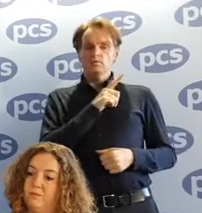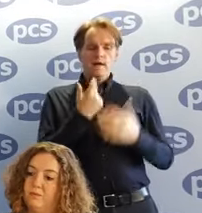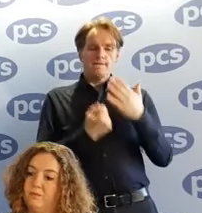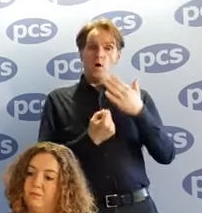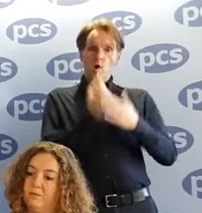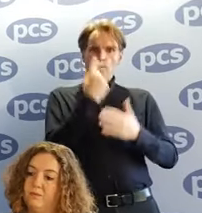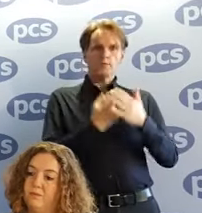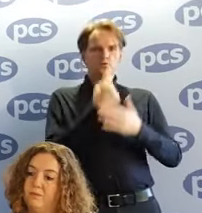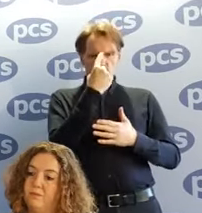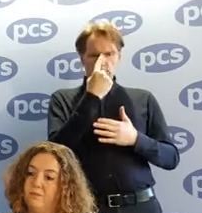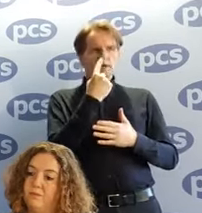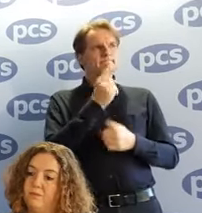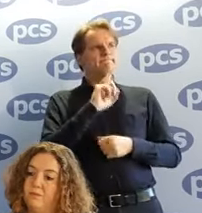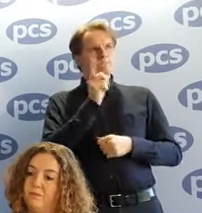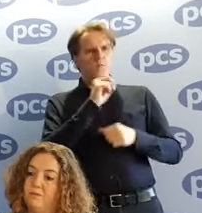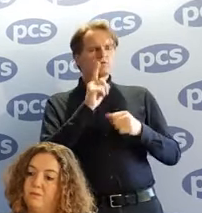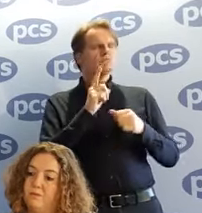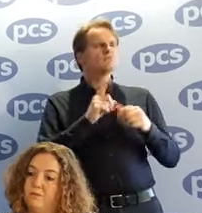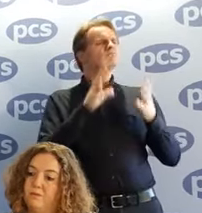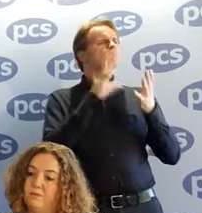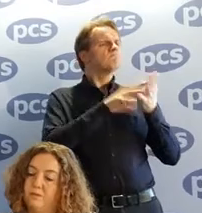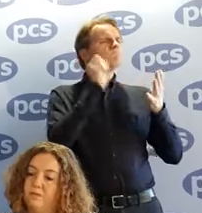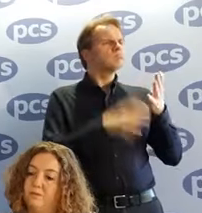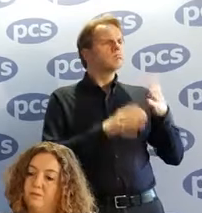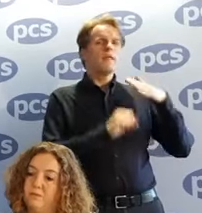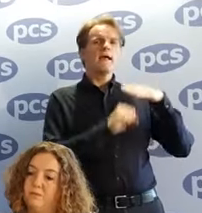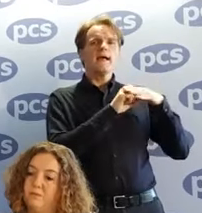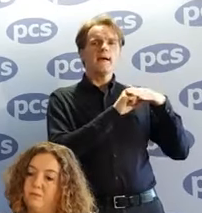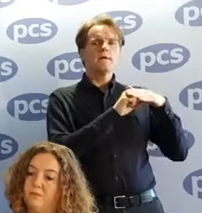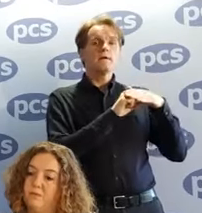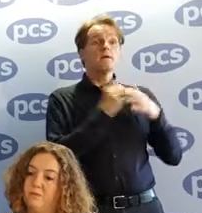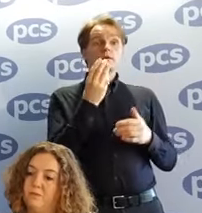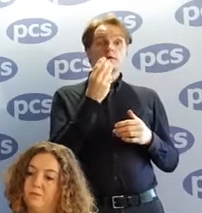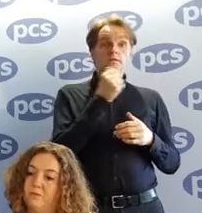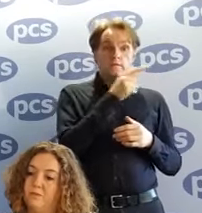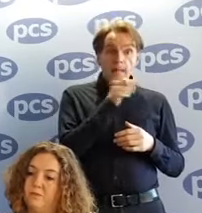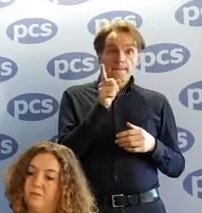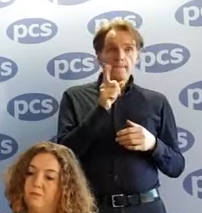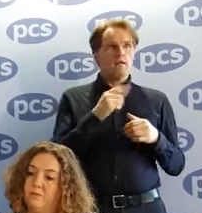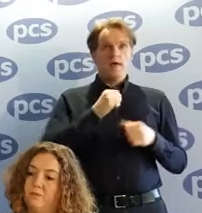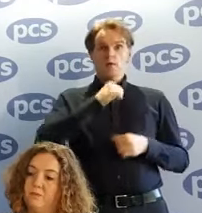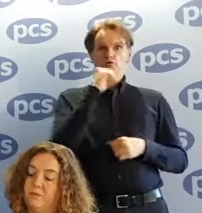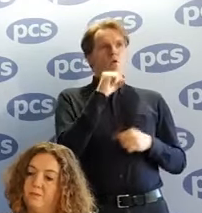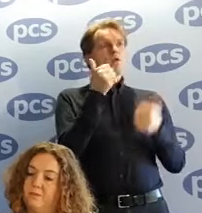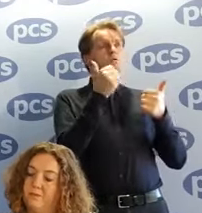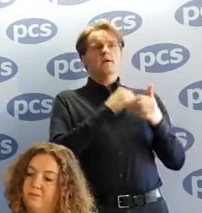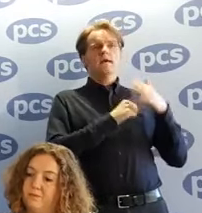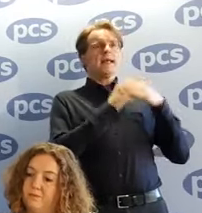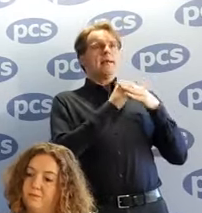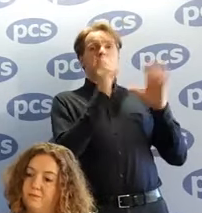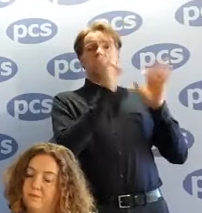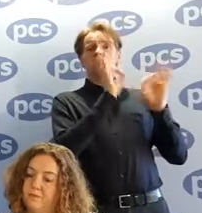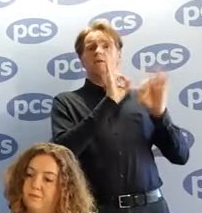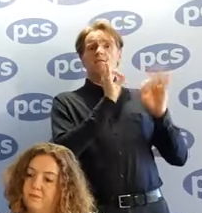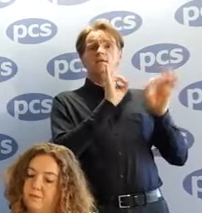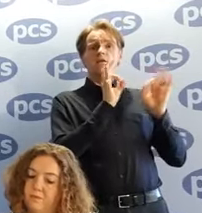that other workers have already broken, that we have broken for some of our members in Scotland, and with a government that has no political mandate